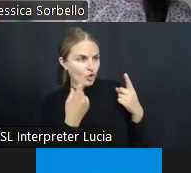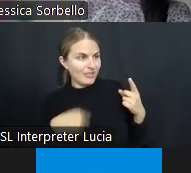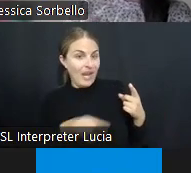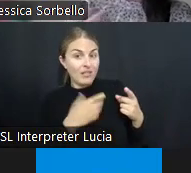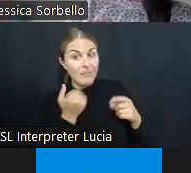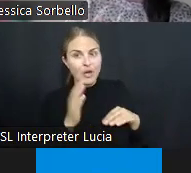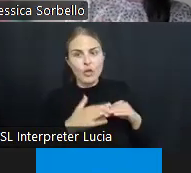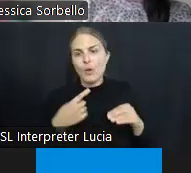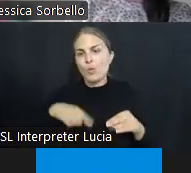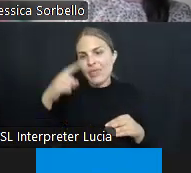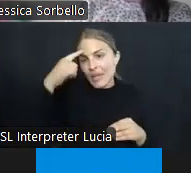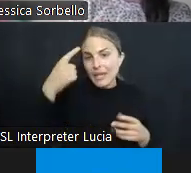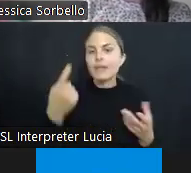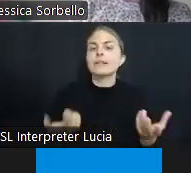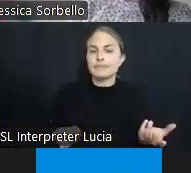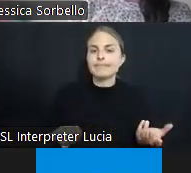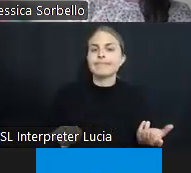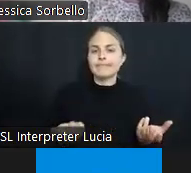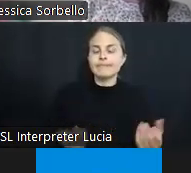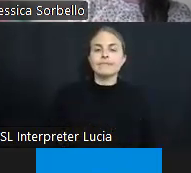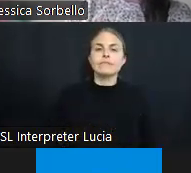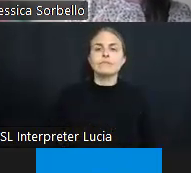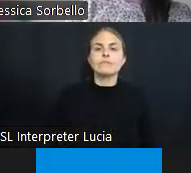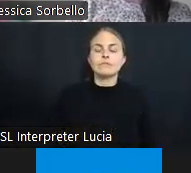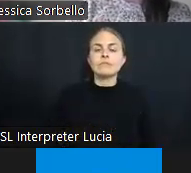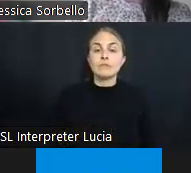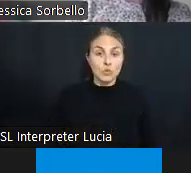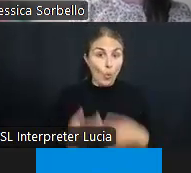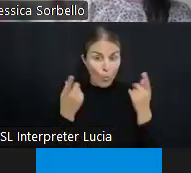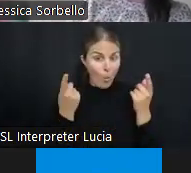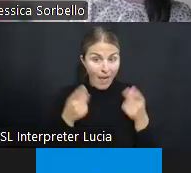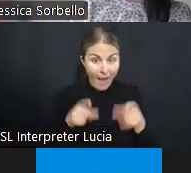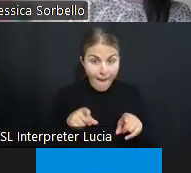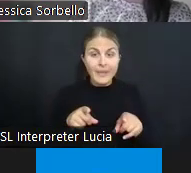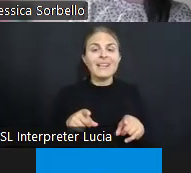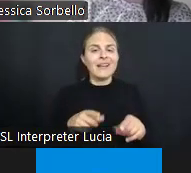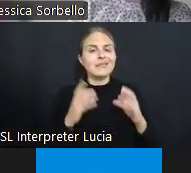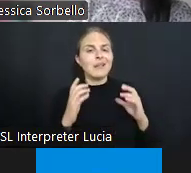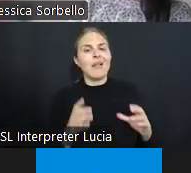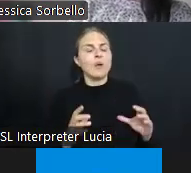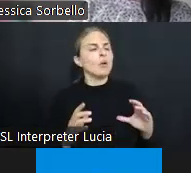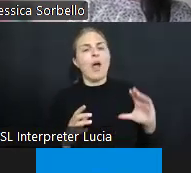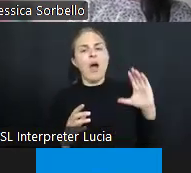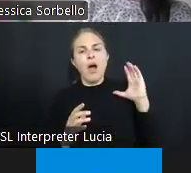kind of shut down because they are feeling like I don't know what I'm talking about or I'm judging them or something